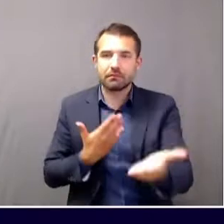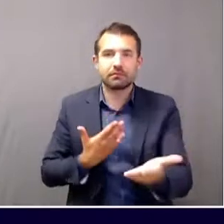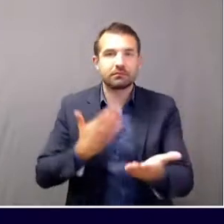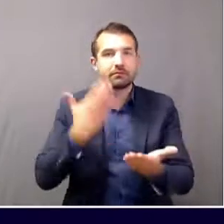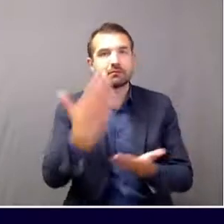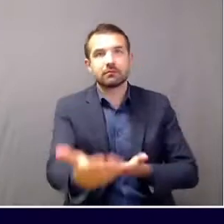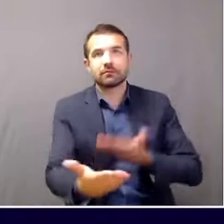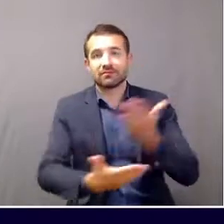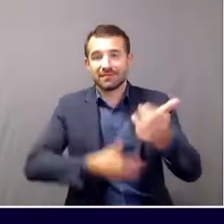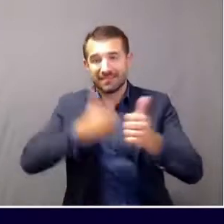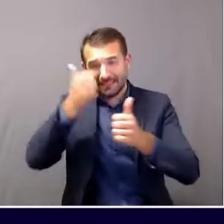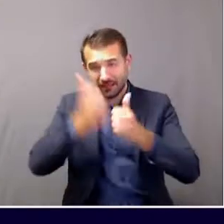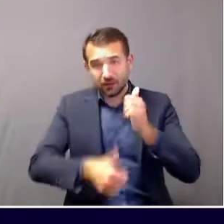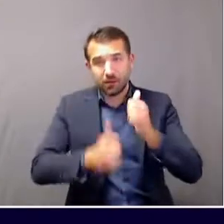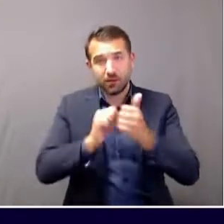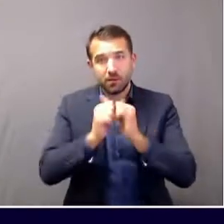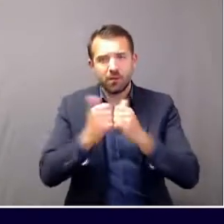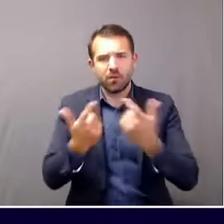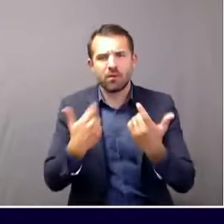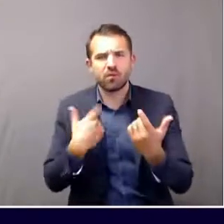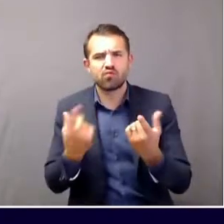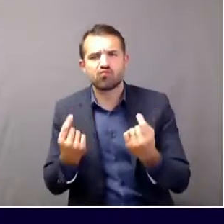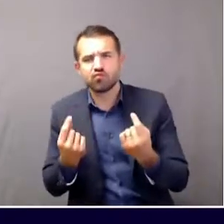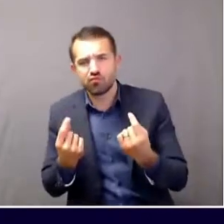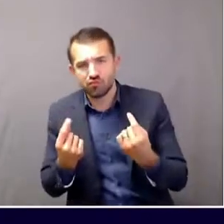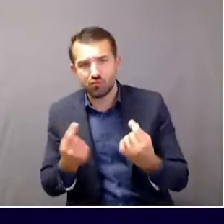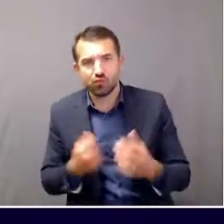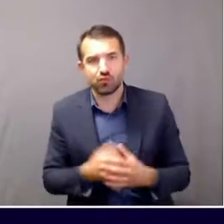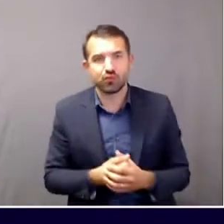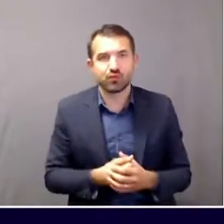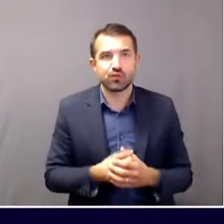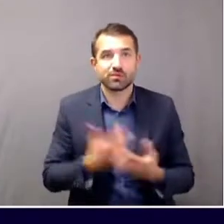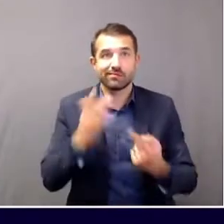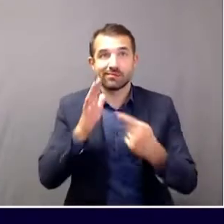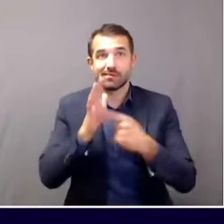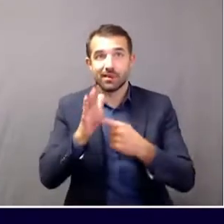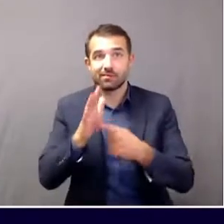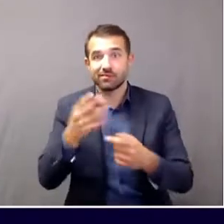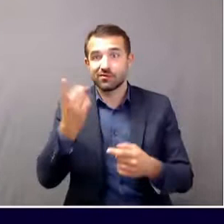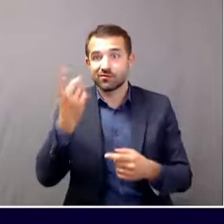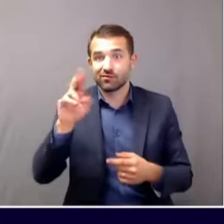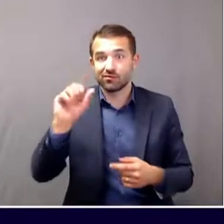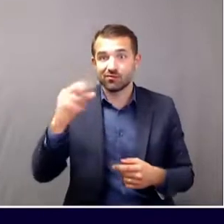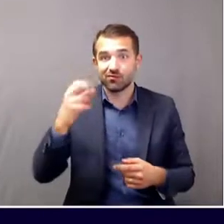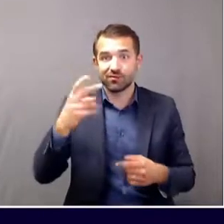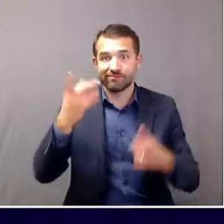like for example of the challenges doctor shot just